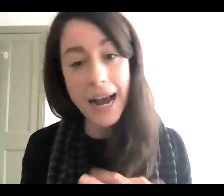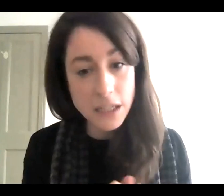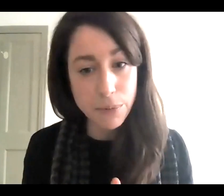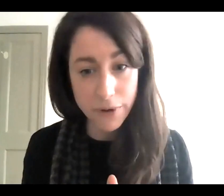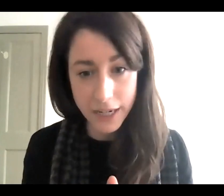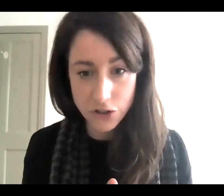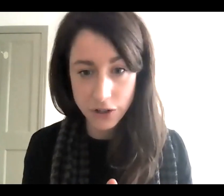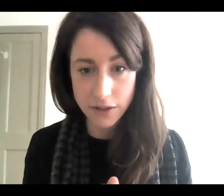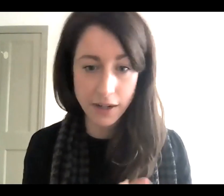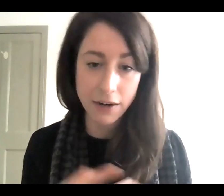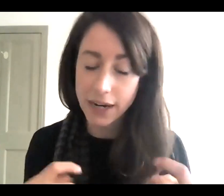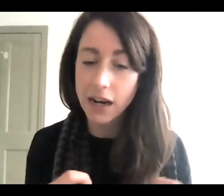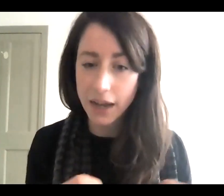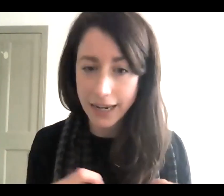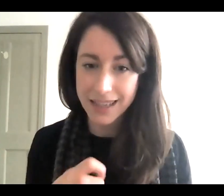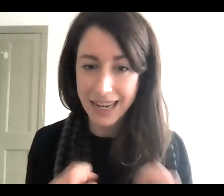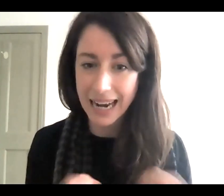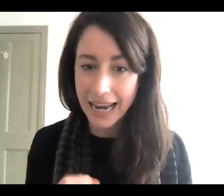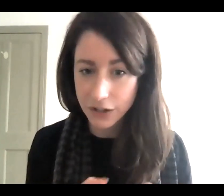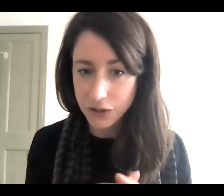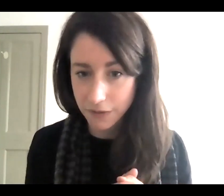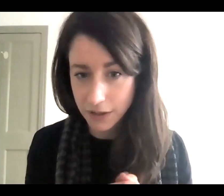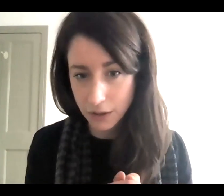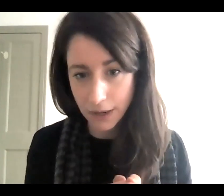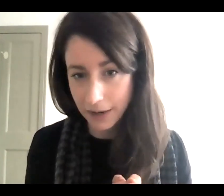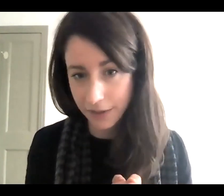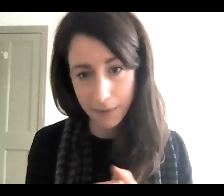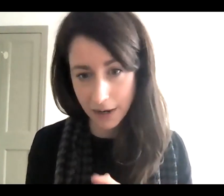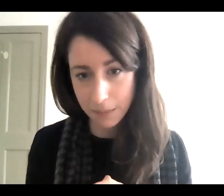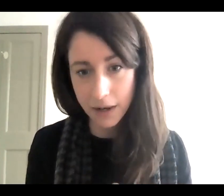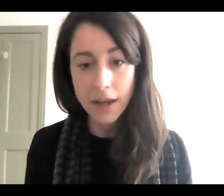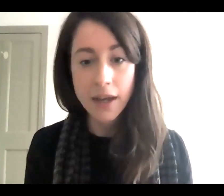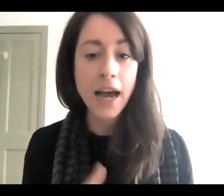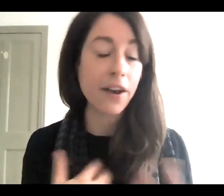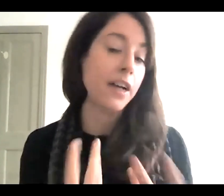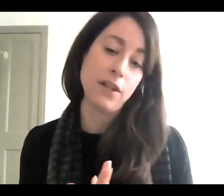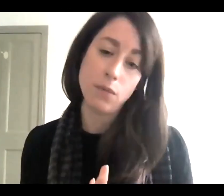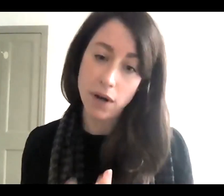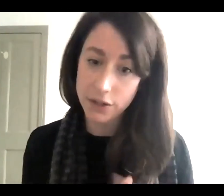aspirations. And I really liked the clash of the soil and the marble and I didn't want